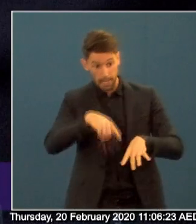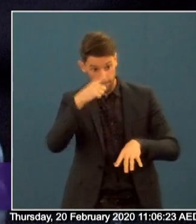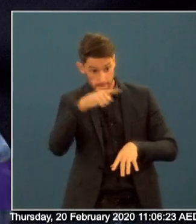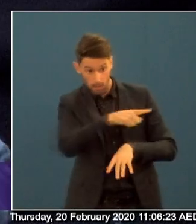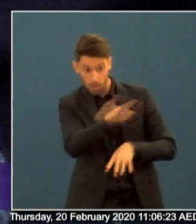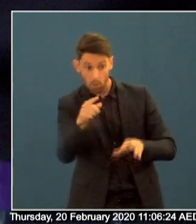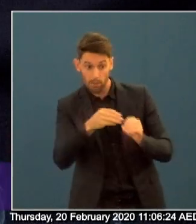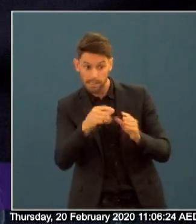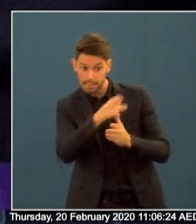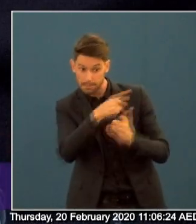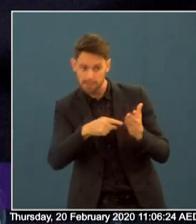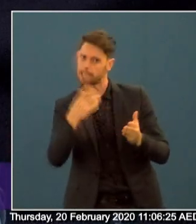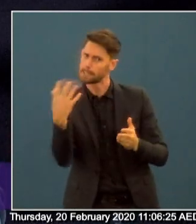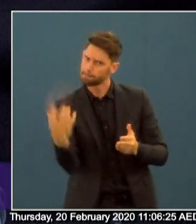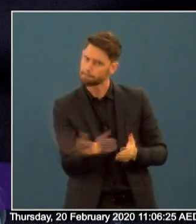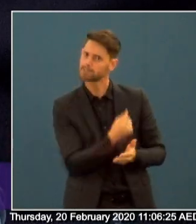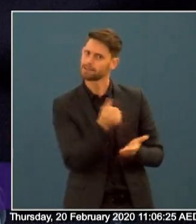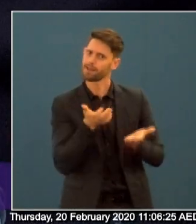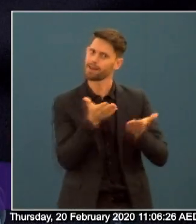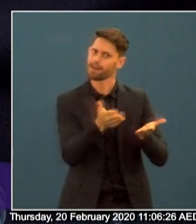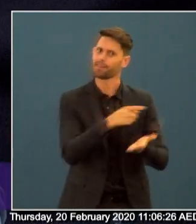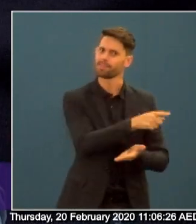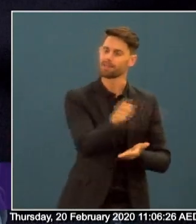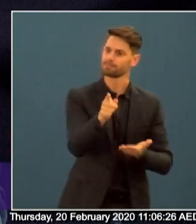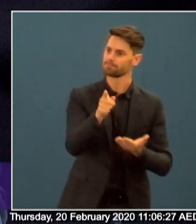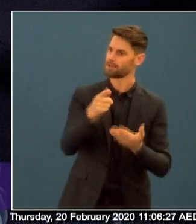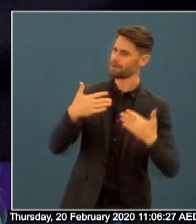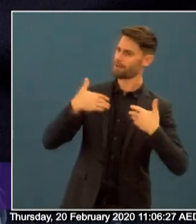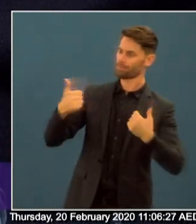highest attainable standard of health without discrimination on the basis of disability.